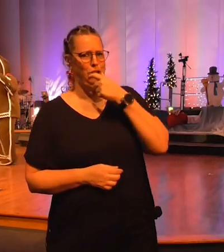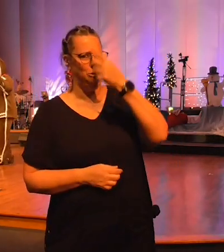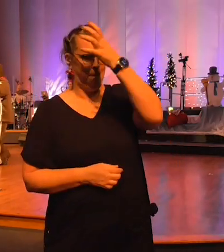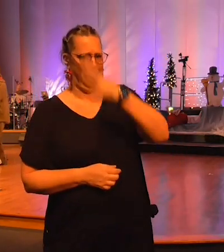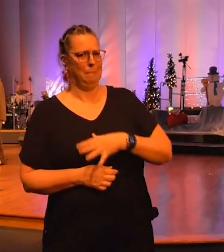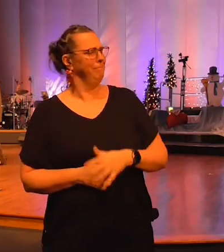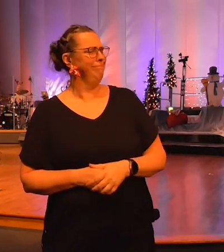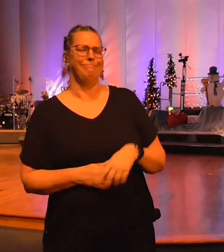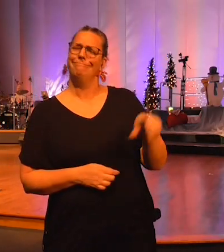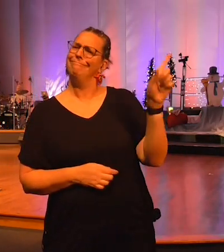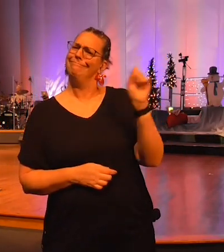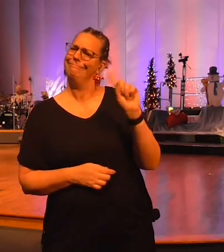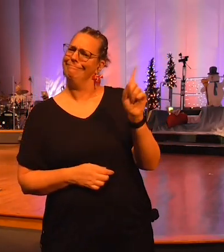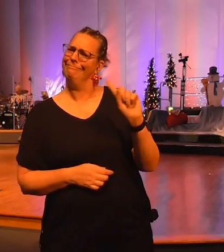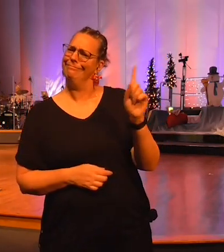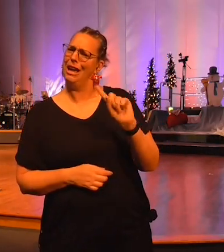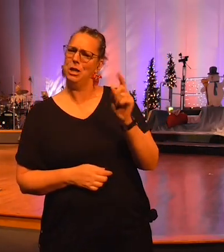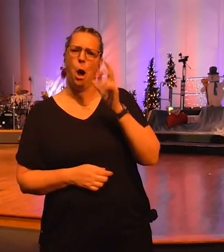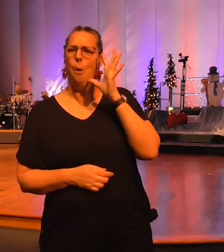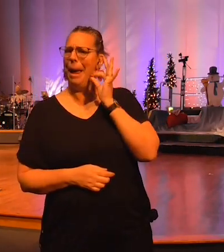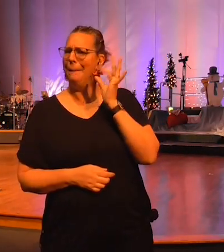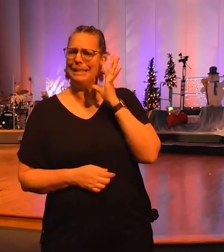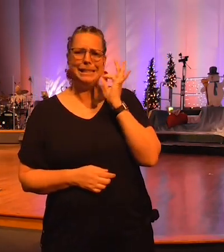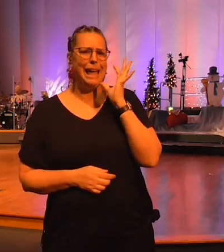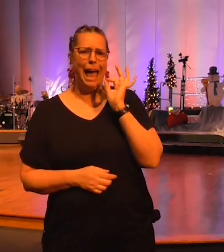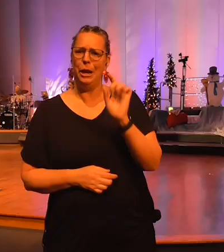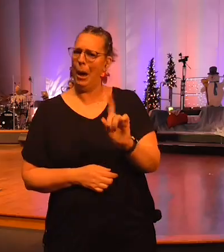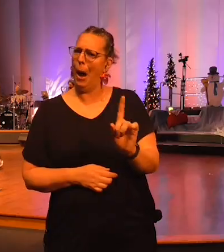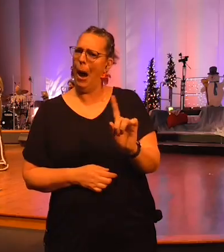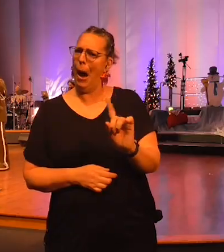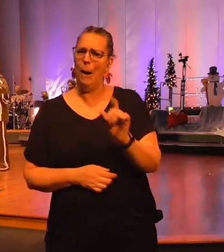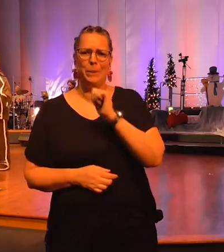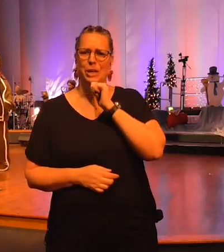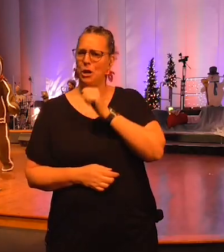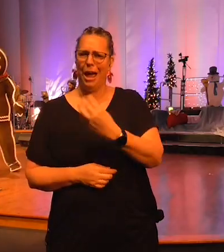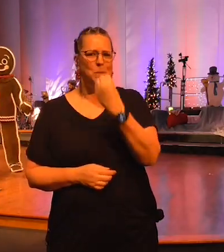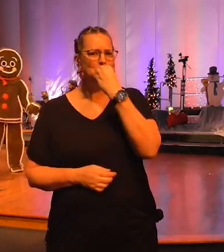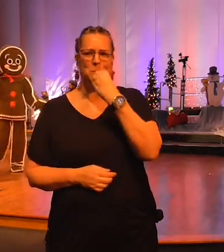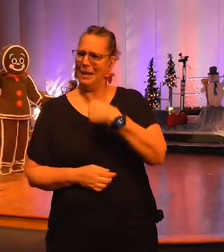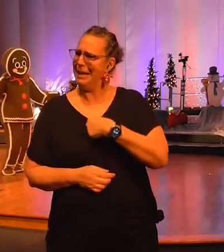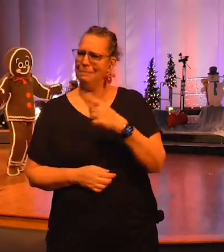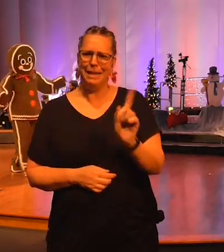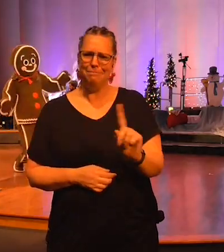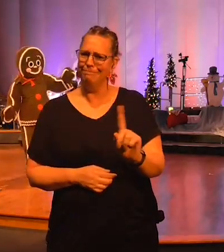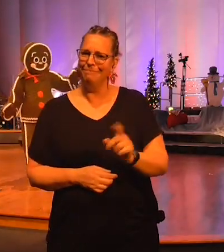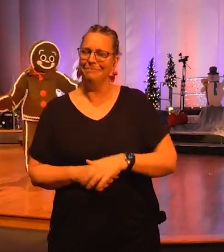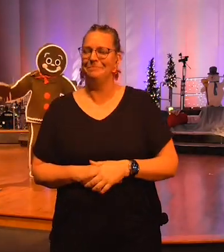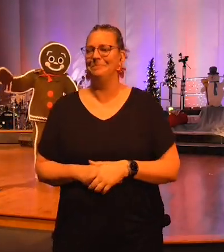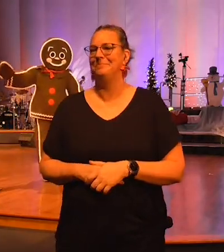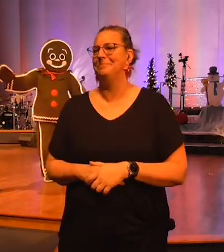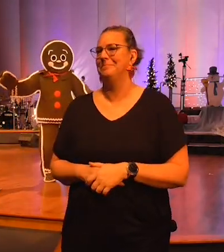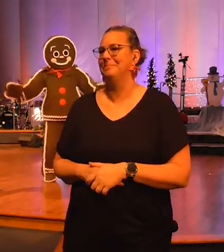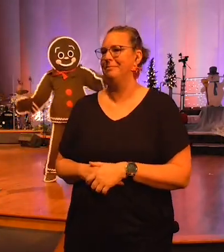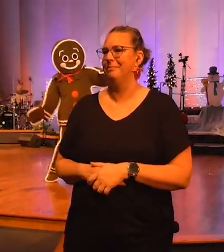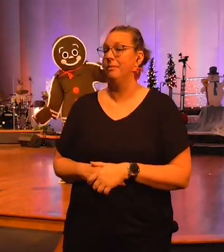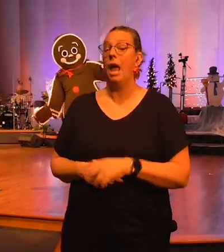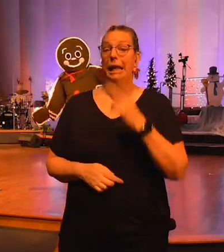think I see where my lunch is at gingerbread man said no way Miss cat no way you're not going to